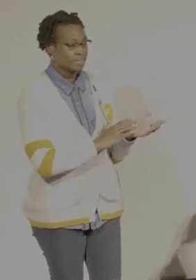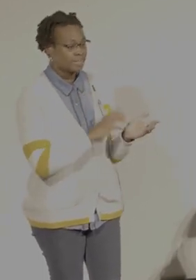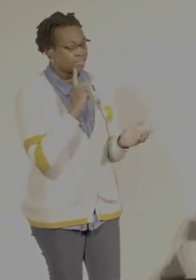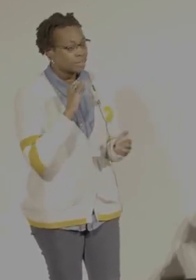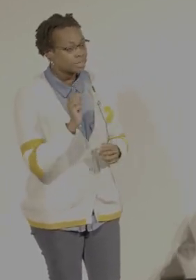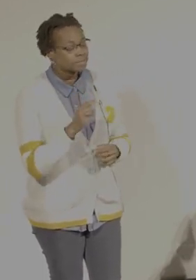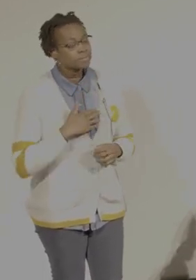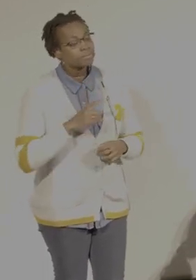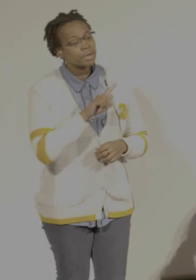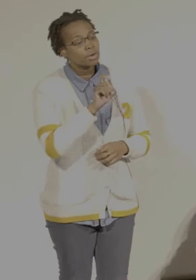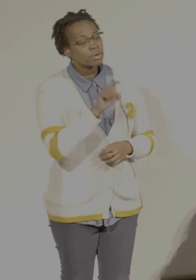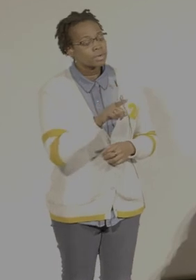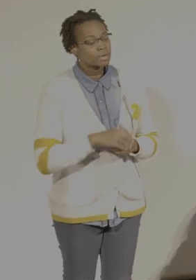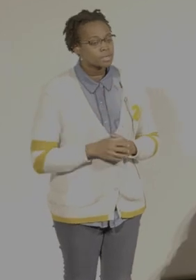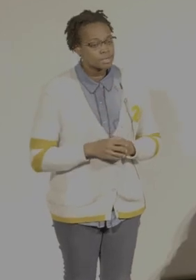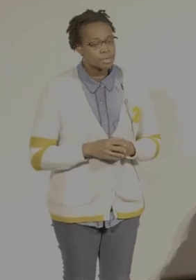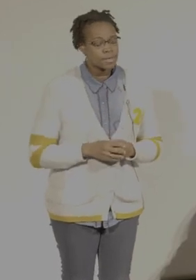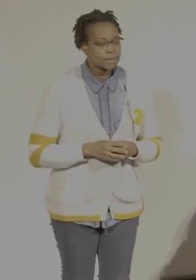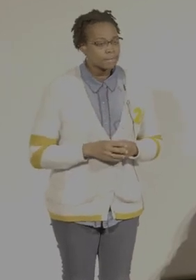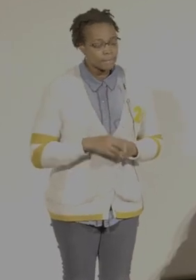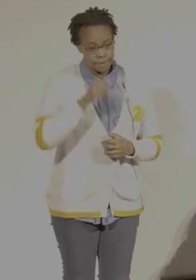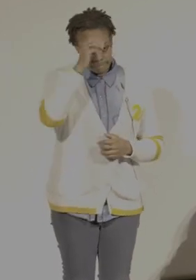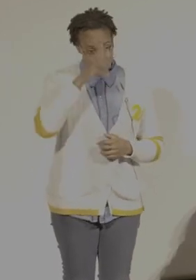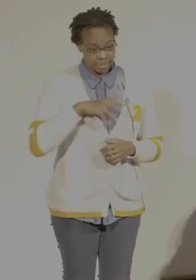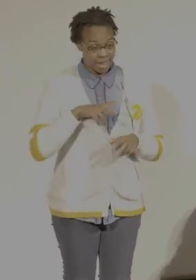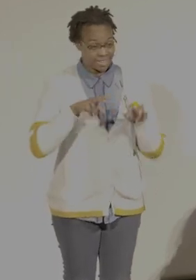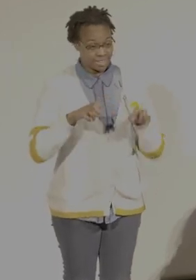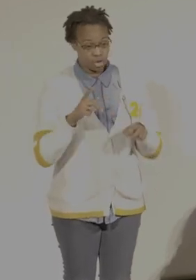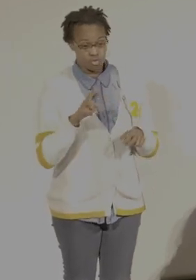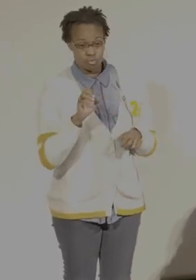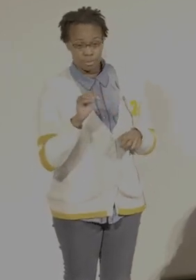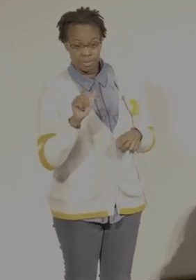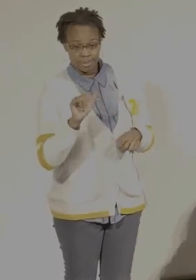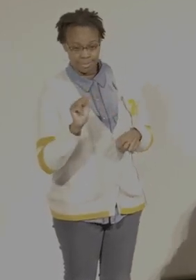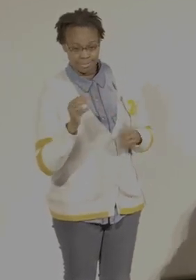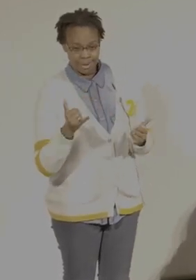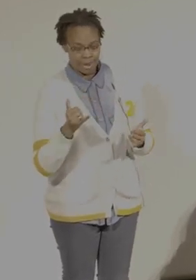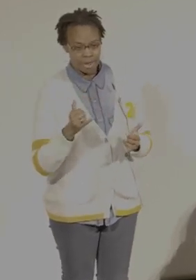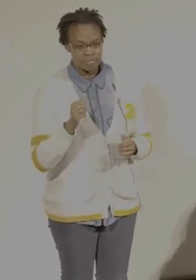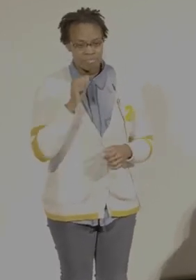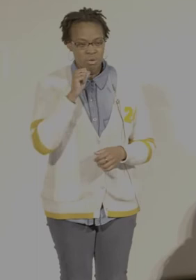So my question is this, the guy that's sitting in the Kremlin now, and I'm not gonna grace his name.